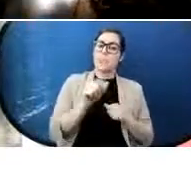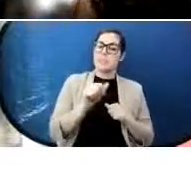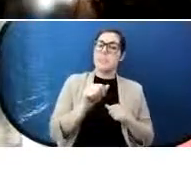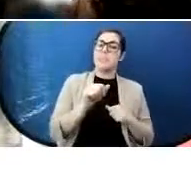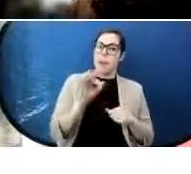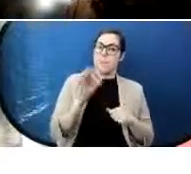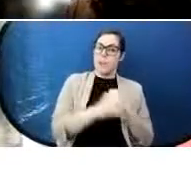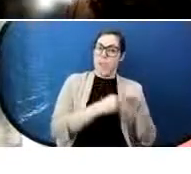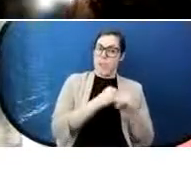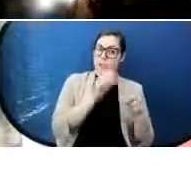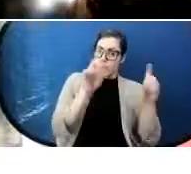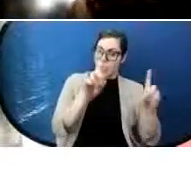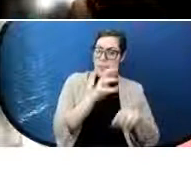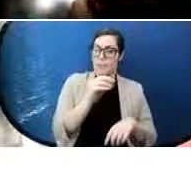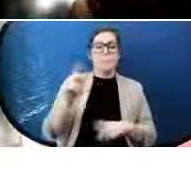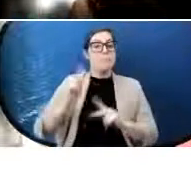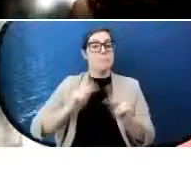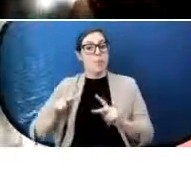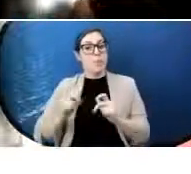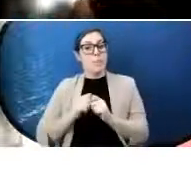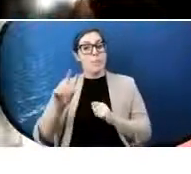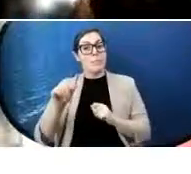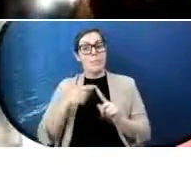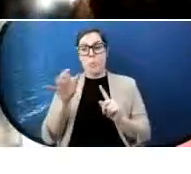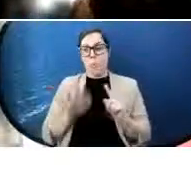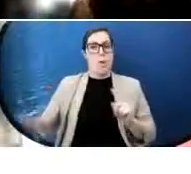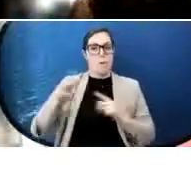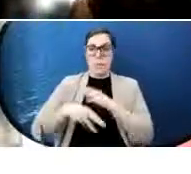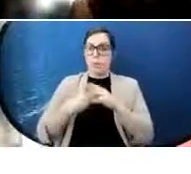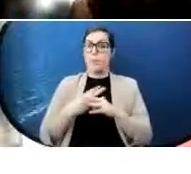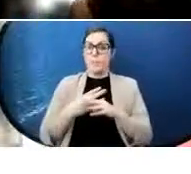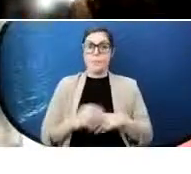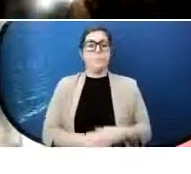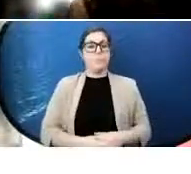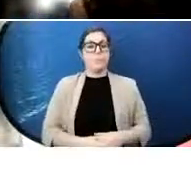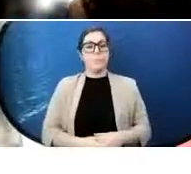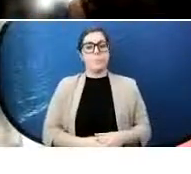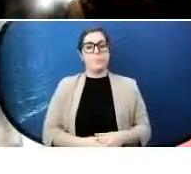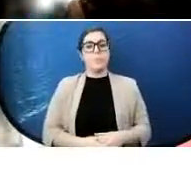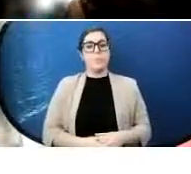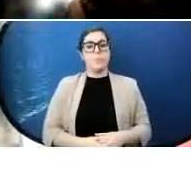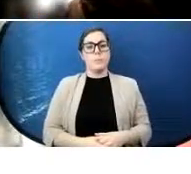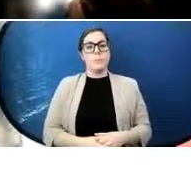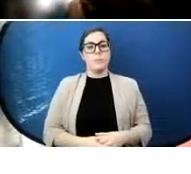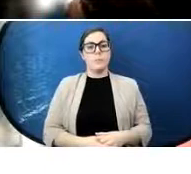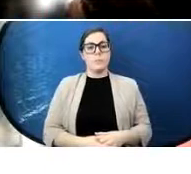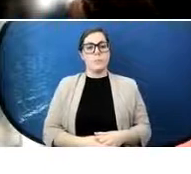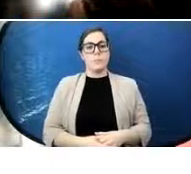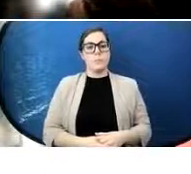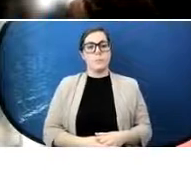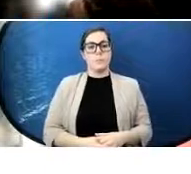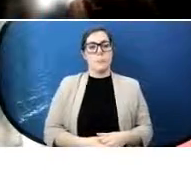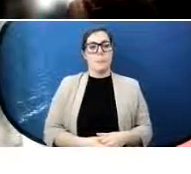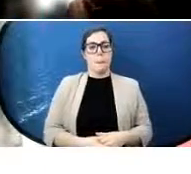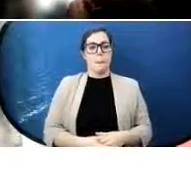people with disabilities from around the world. Moving on to the next slide, what is the goal